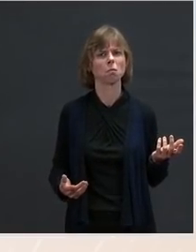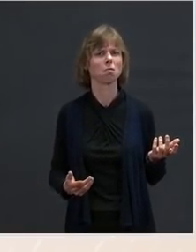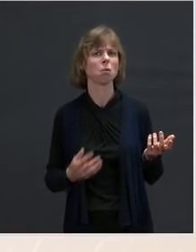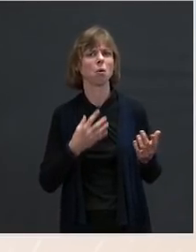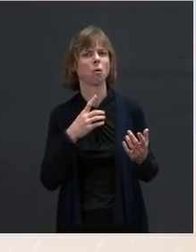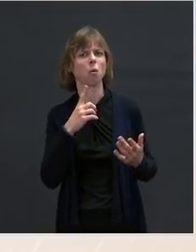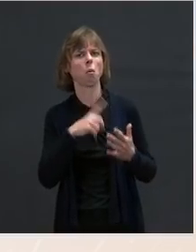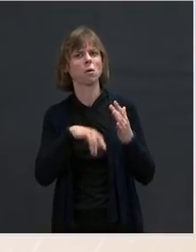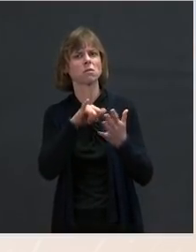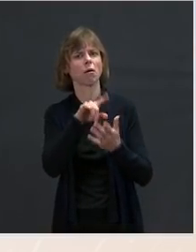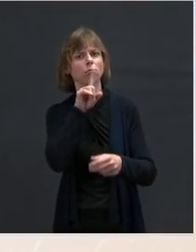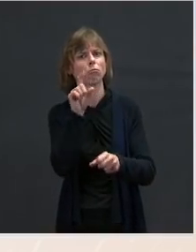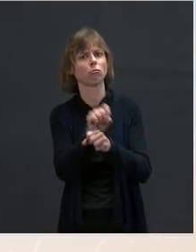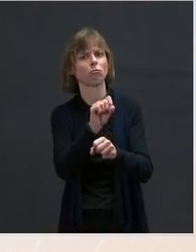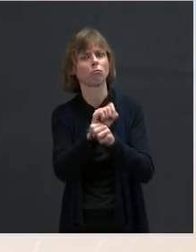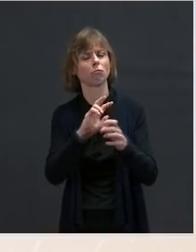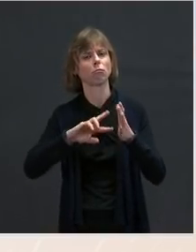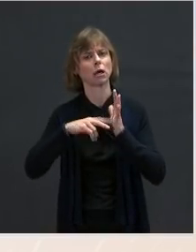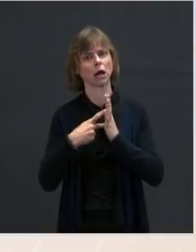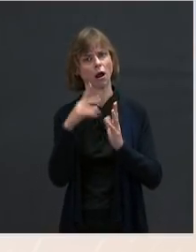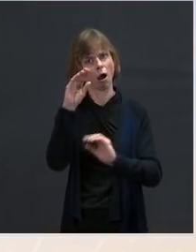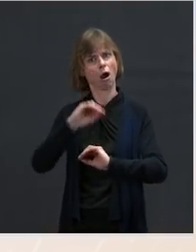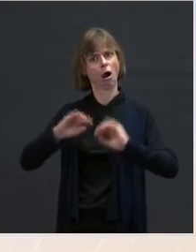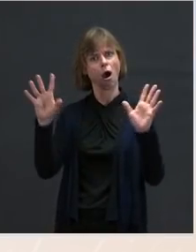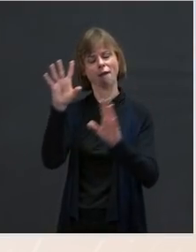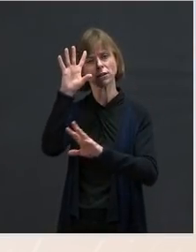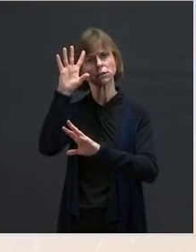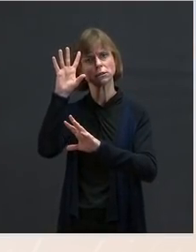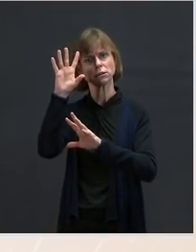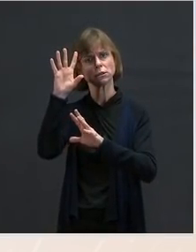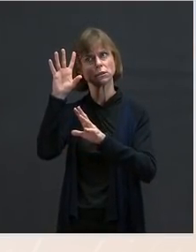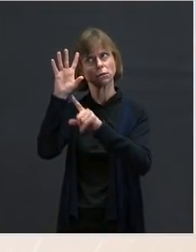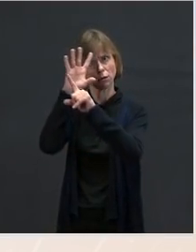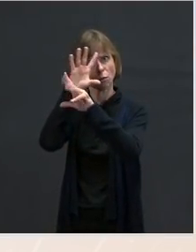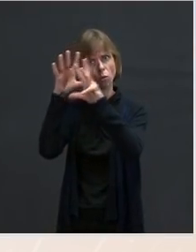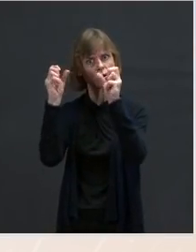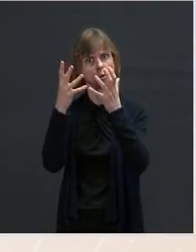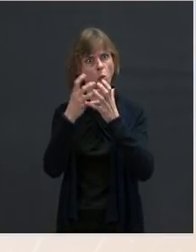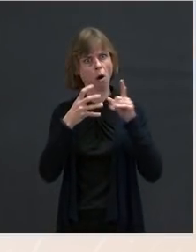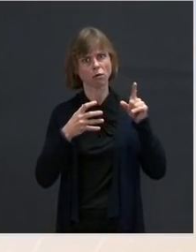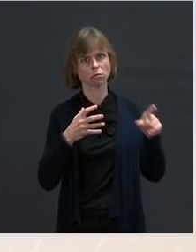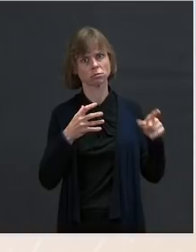I mean, the President has obviously called for accountability for the murder of journalist Jamal Khashoggi.